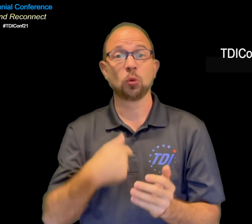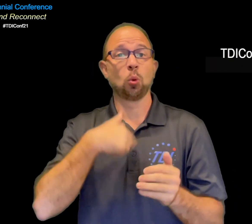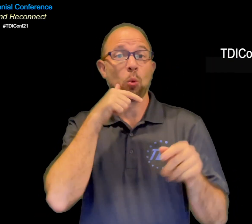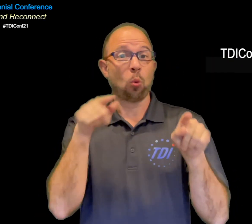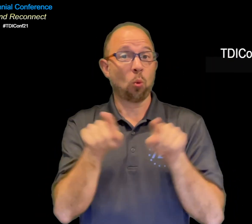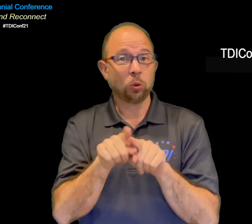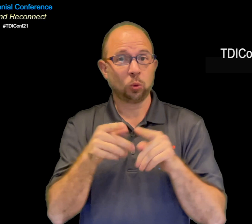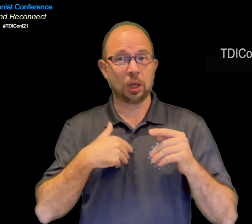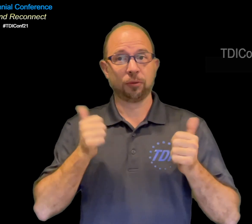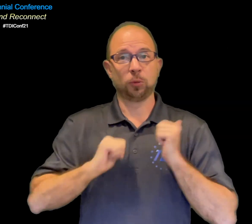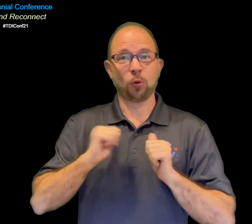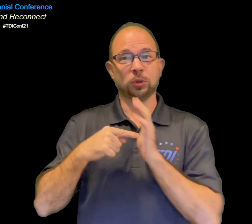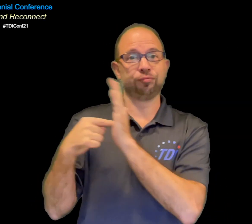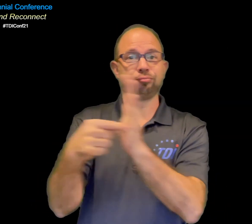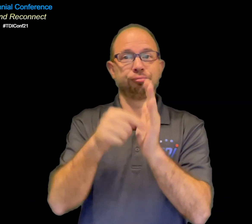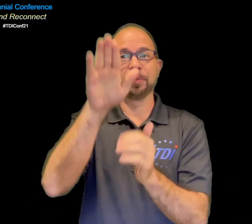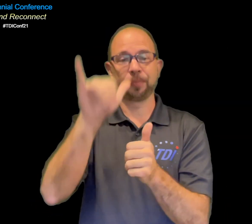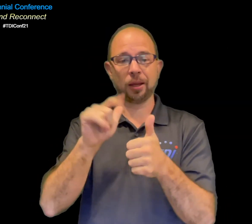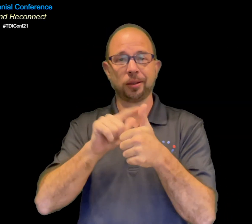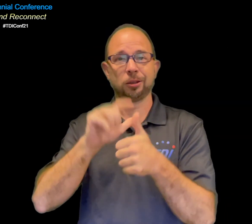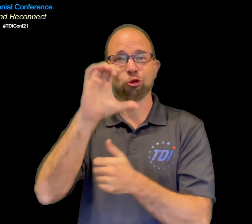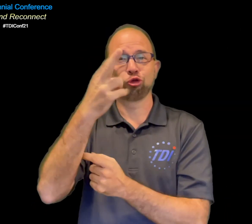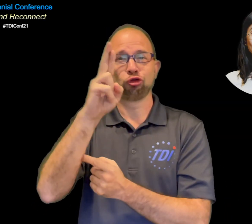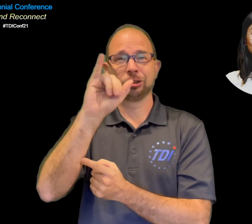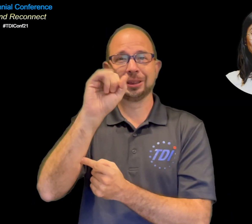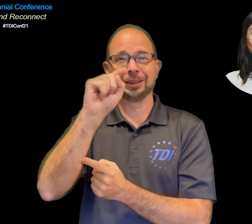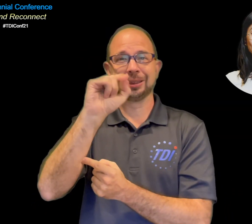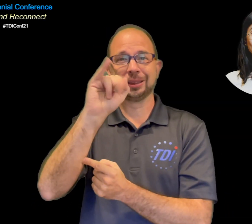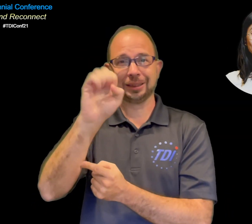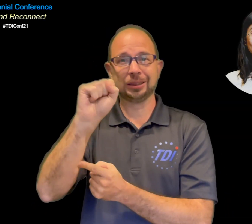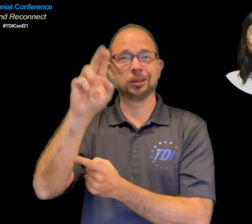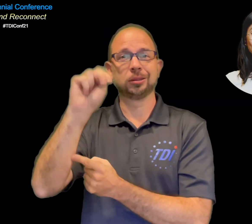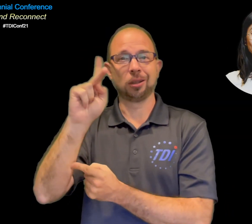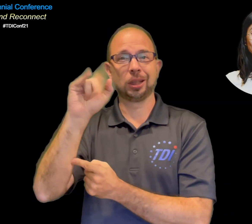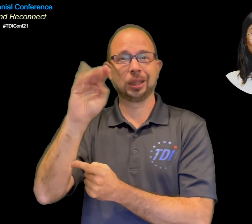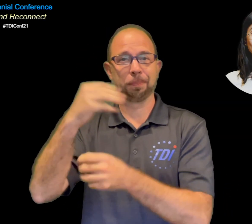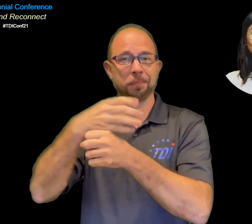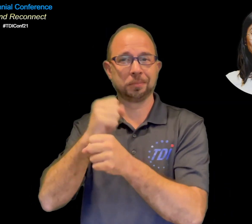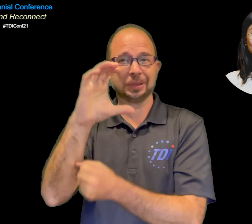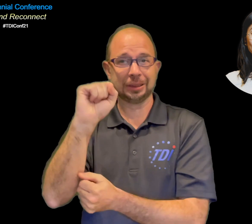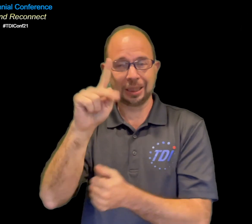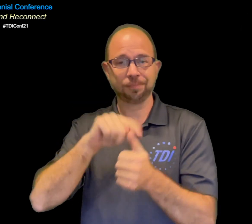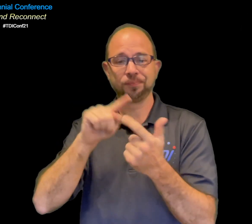We will also have performances by Christine Sun Kim (CSK),